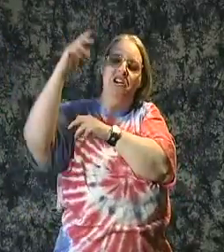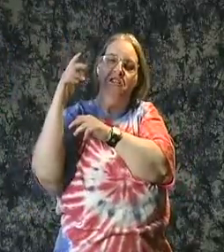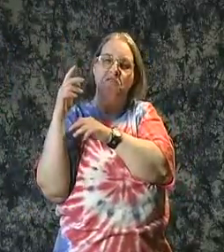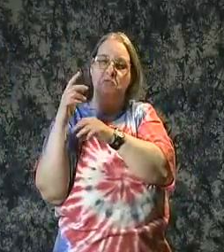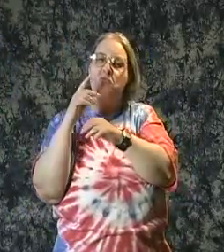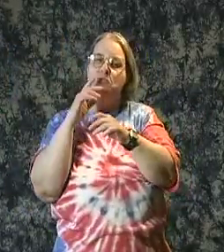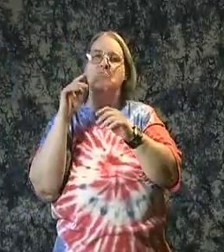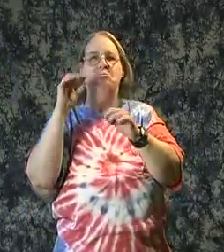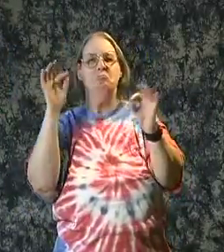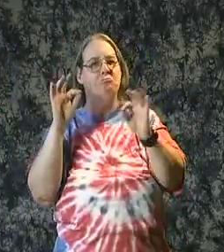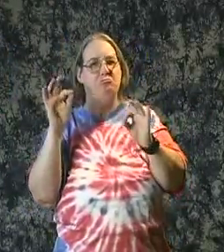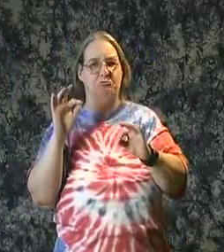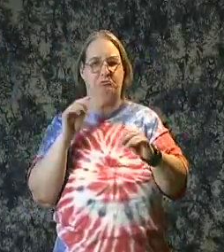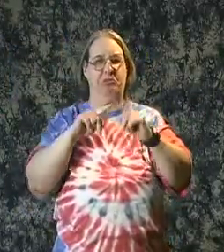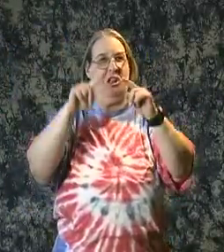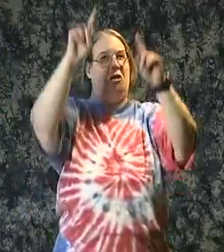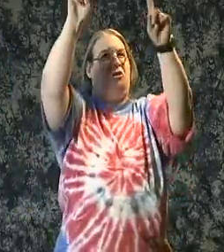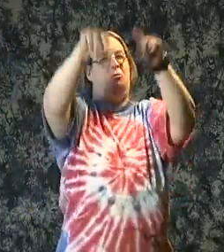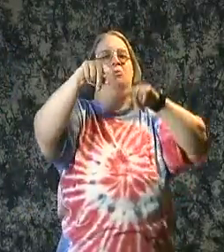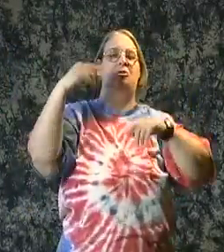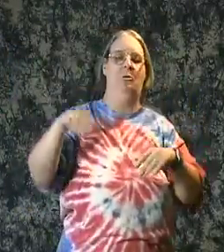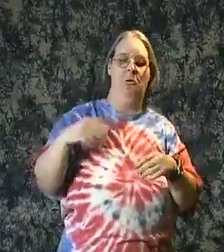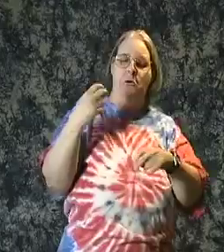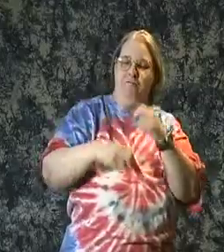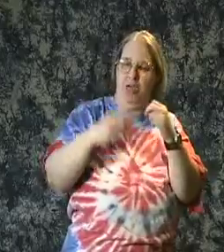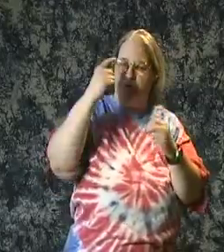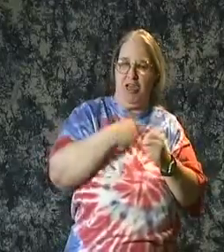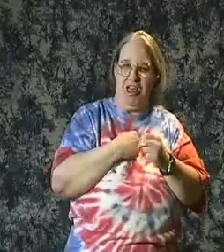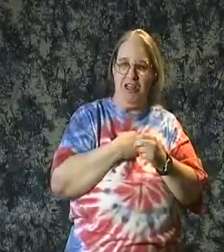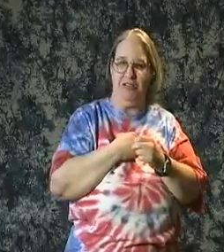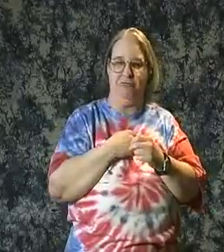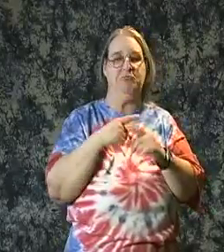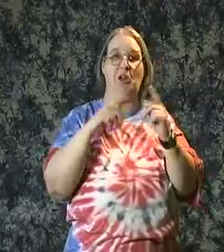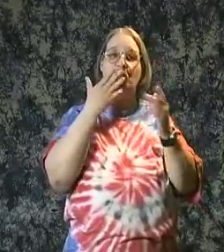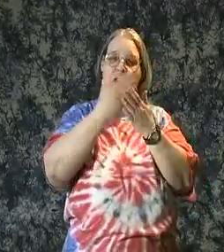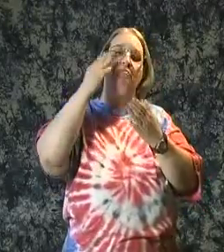but trying it, that was a good experience for me.